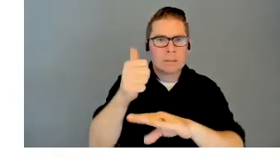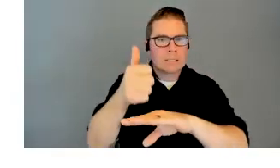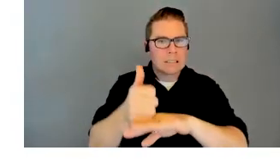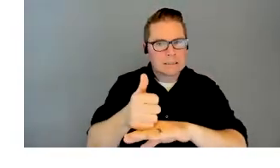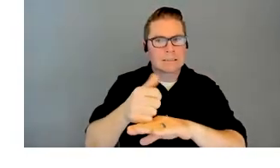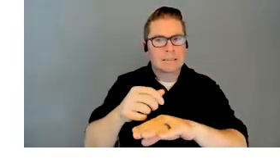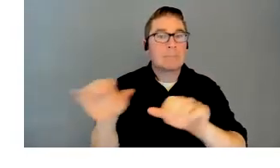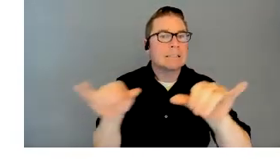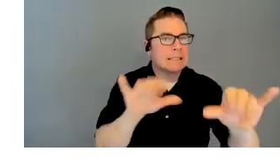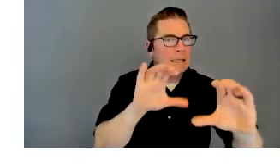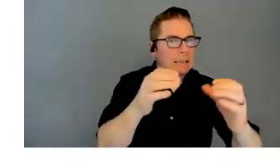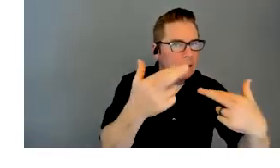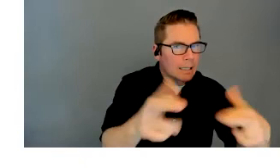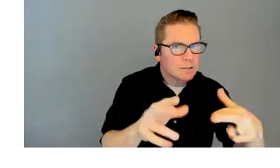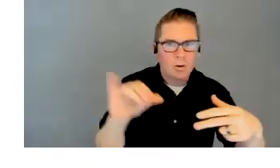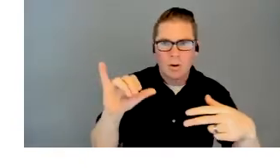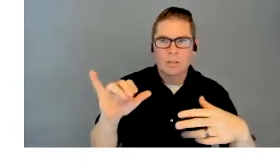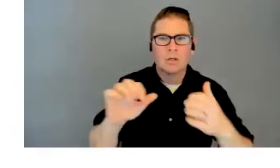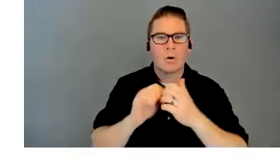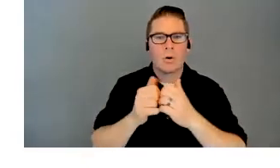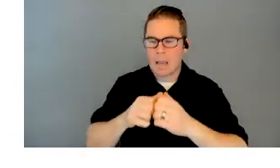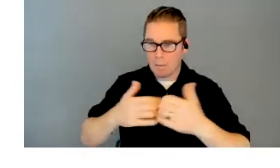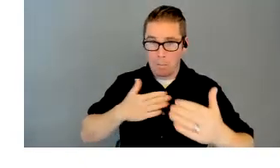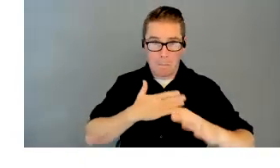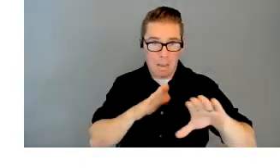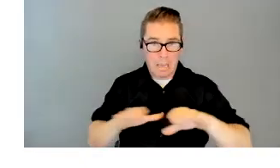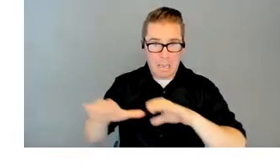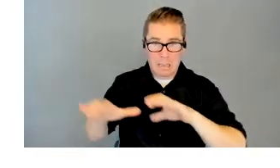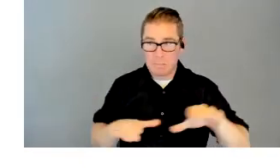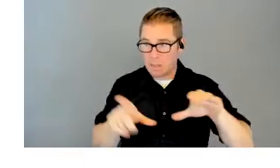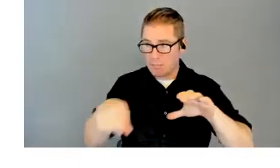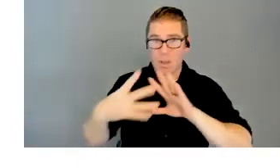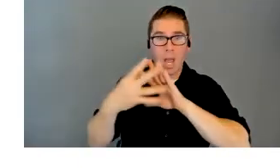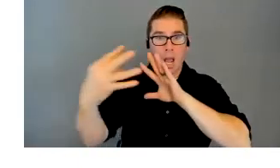that they know it's appropriate? I don't know if you've been on any social media, but